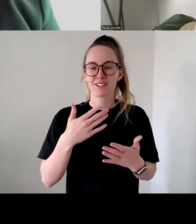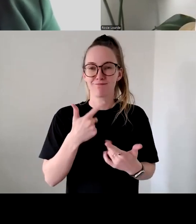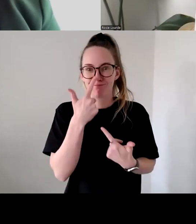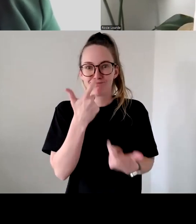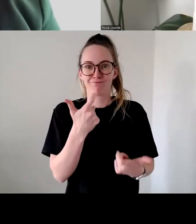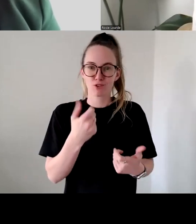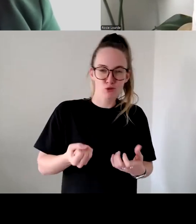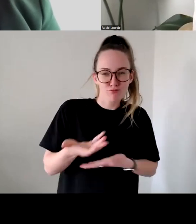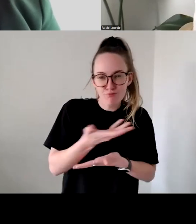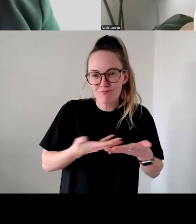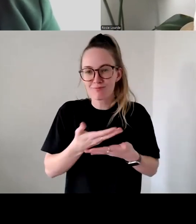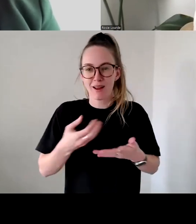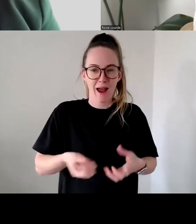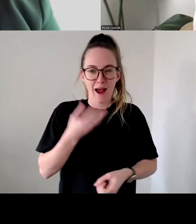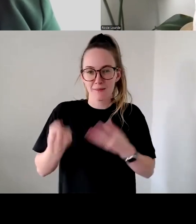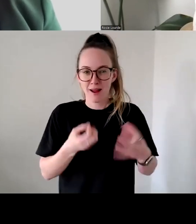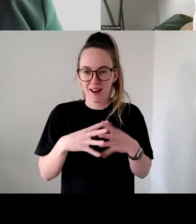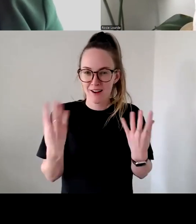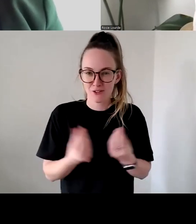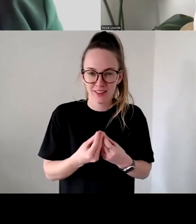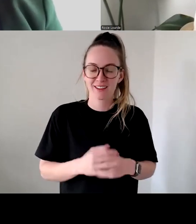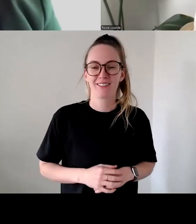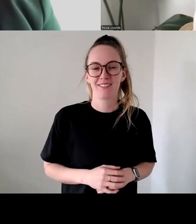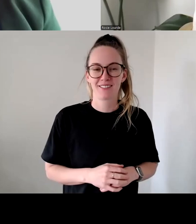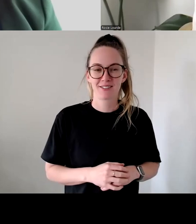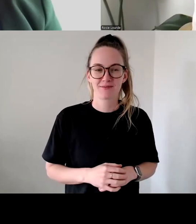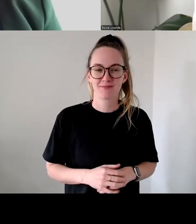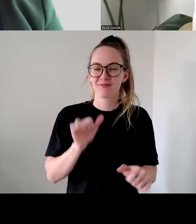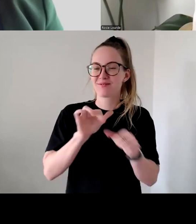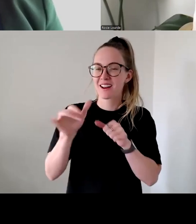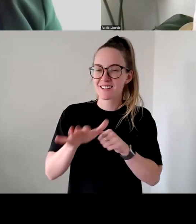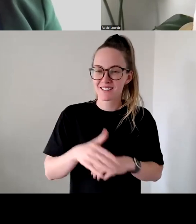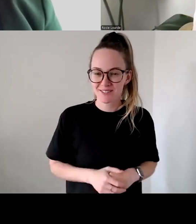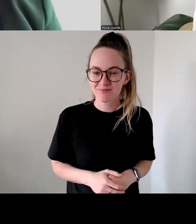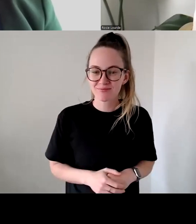all of this with everybody together. >> Thank you fantastic and for anyone wanting more